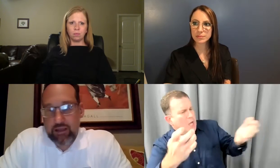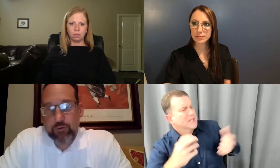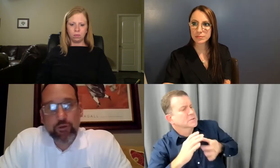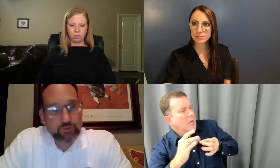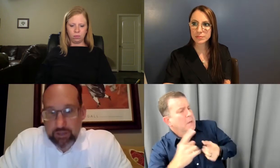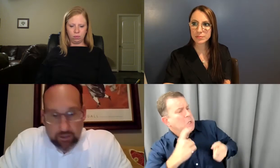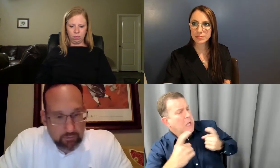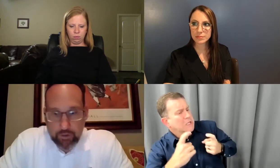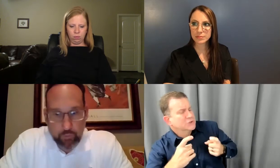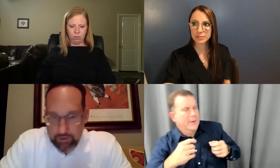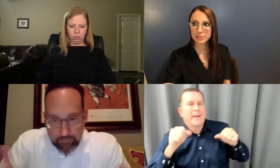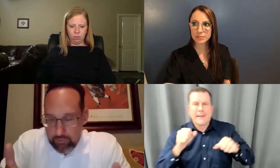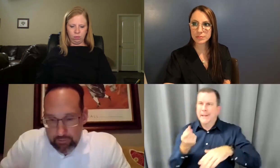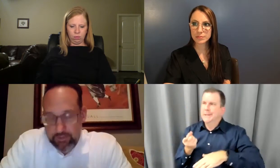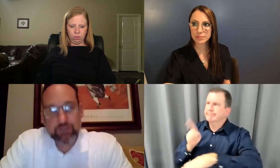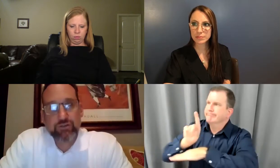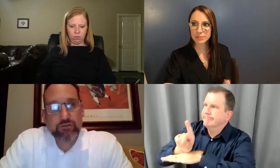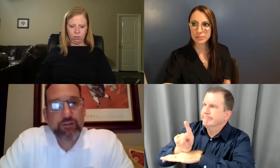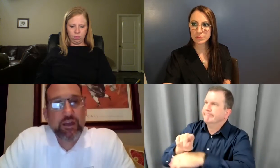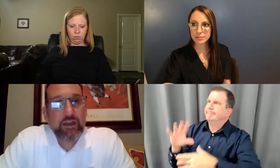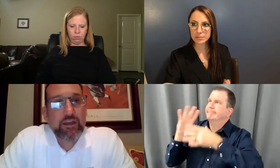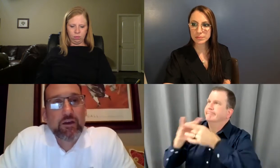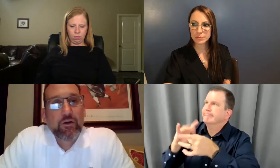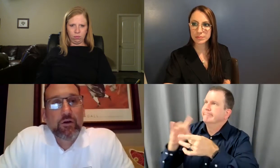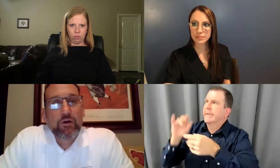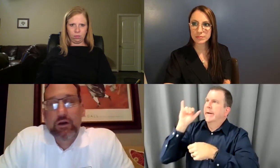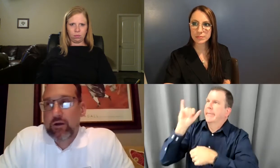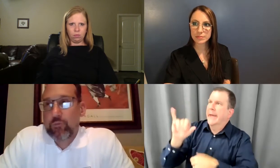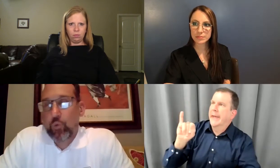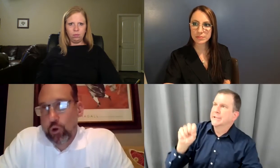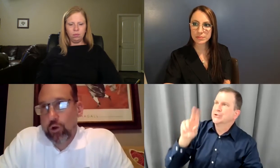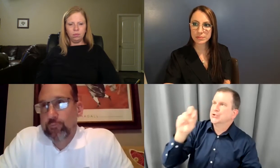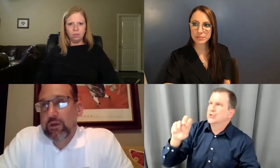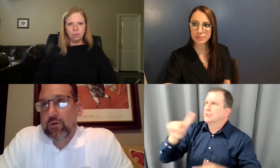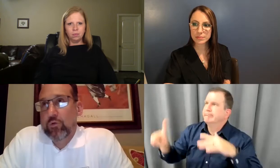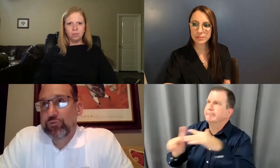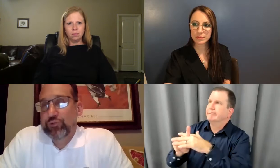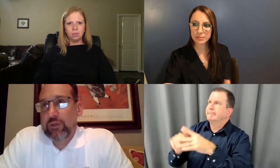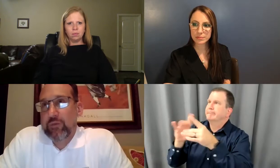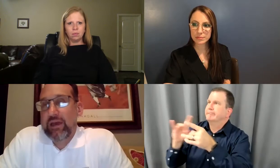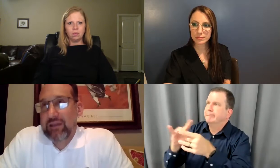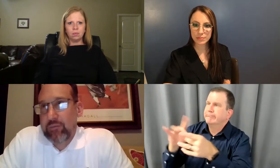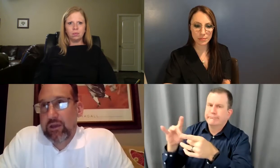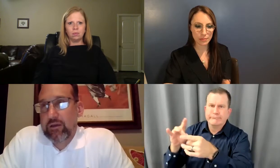and have your thoughts be known on whatever the issues of the day or, well, during the pandemic,